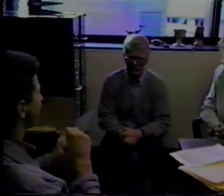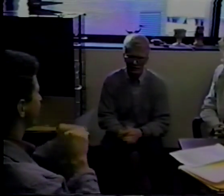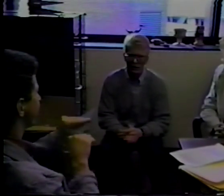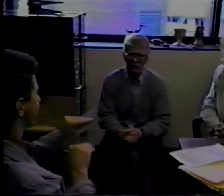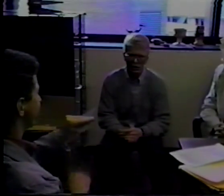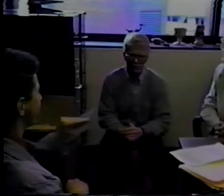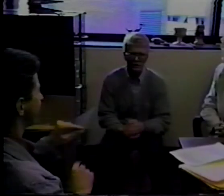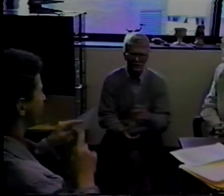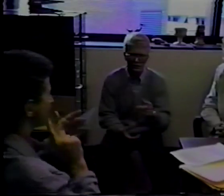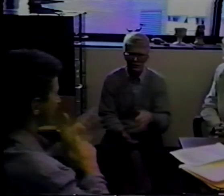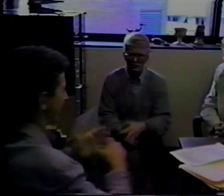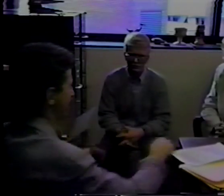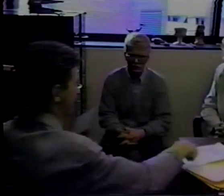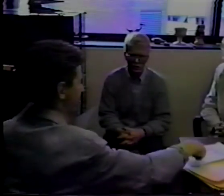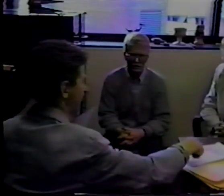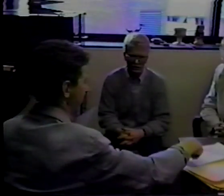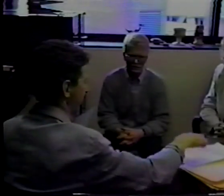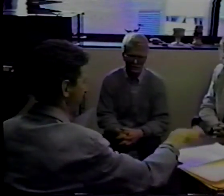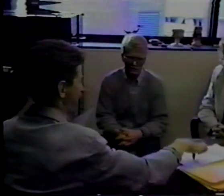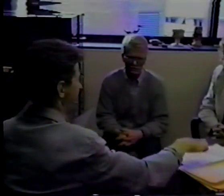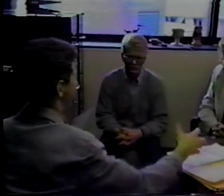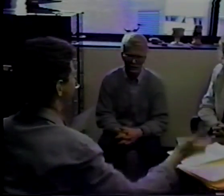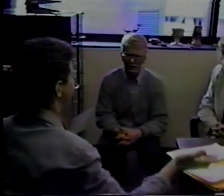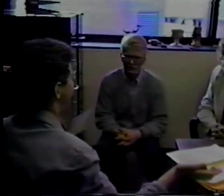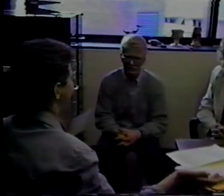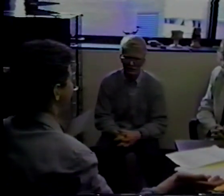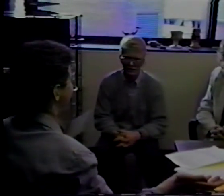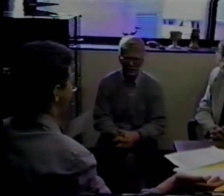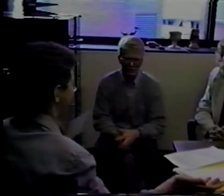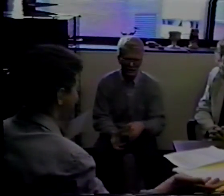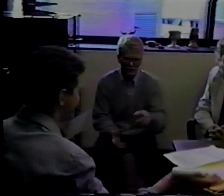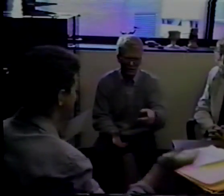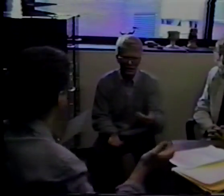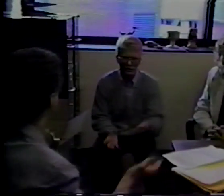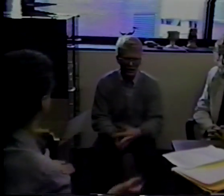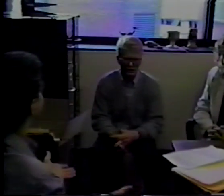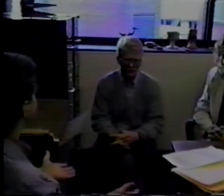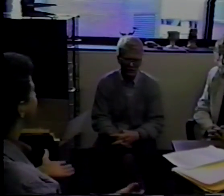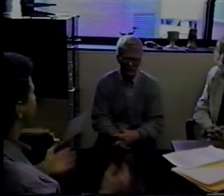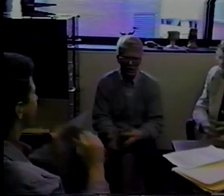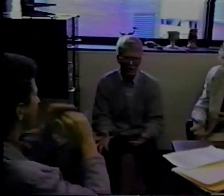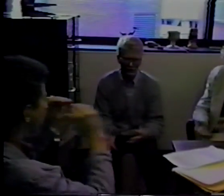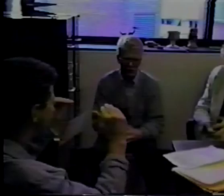I think that will help me. Because right here it's very block form.